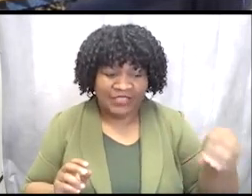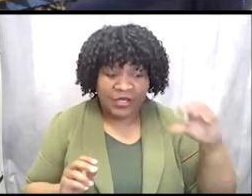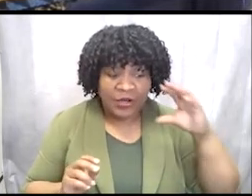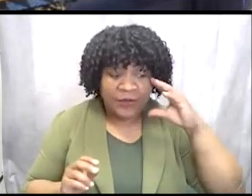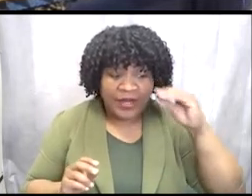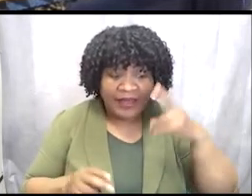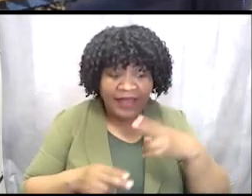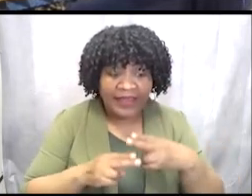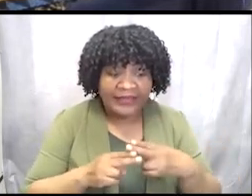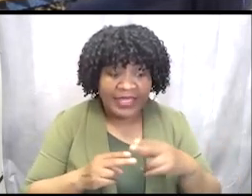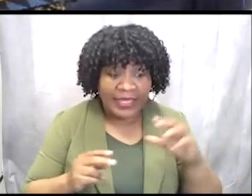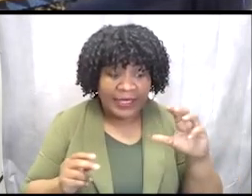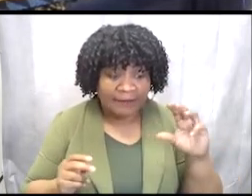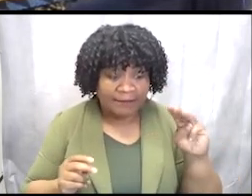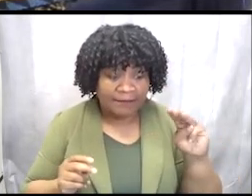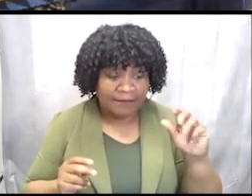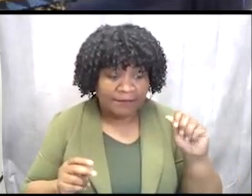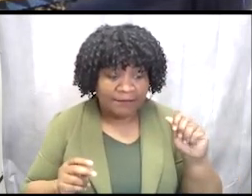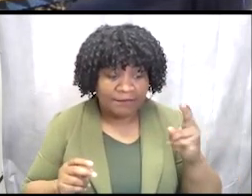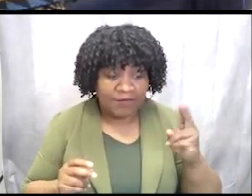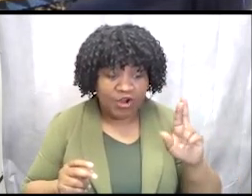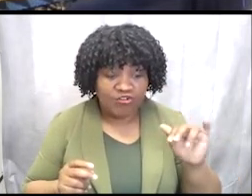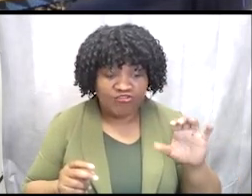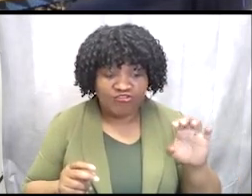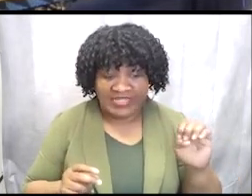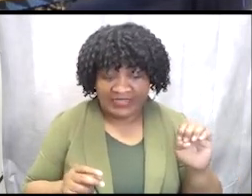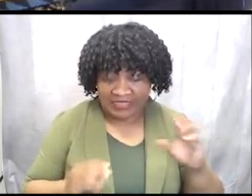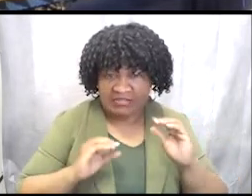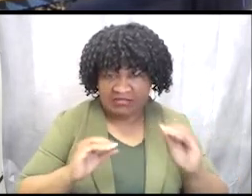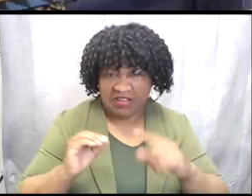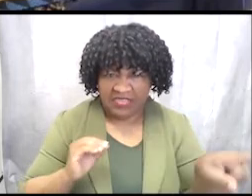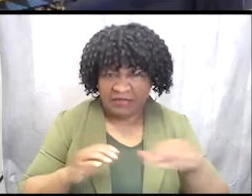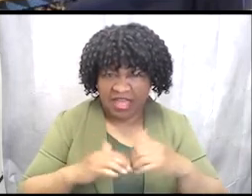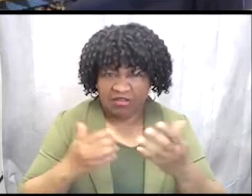he was a chess master, and he had taught all these young people how to play chess.